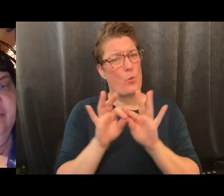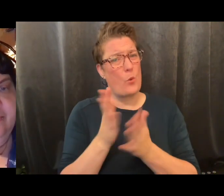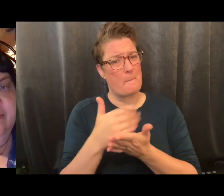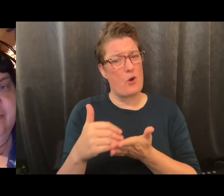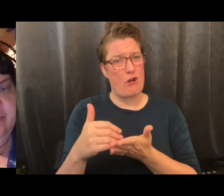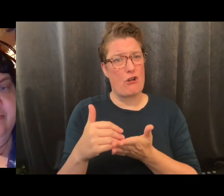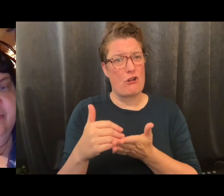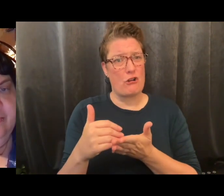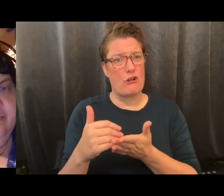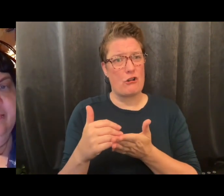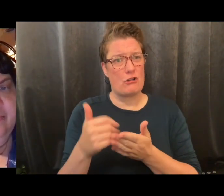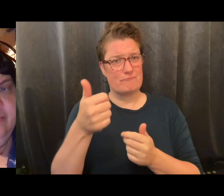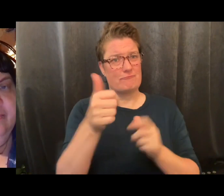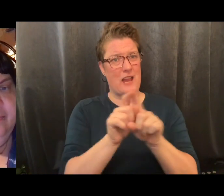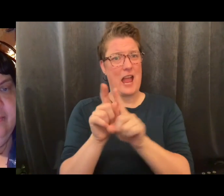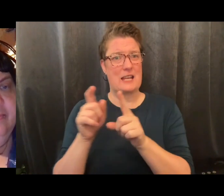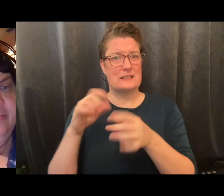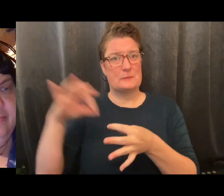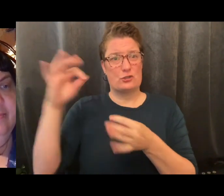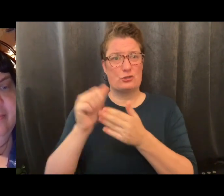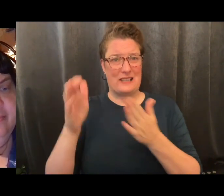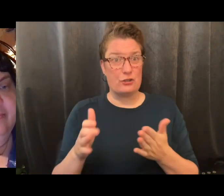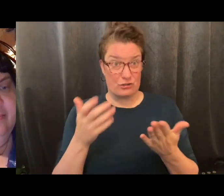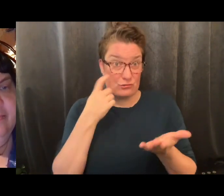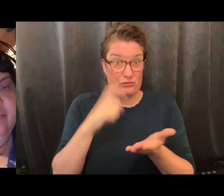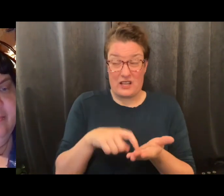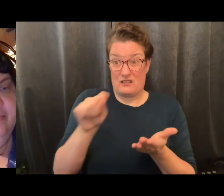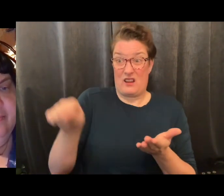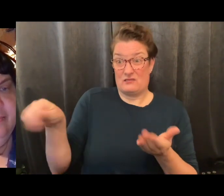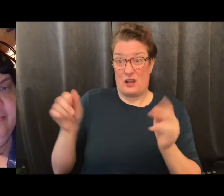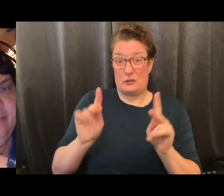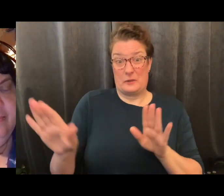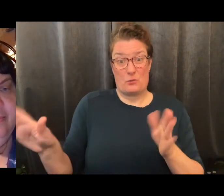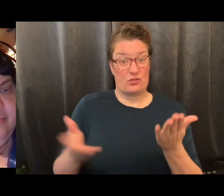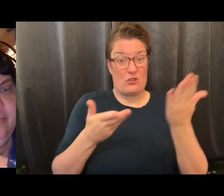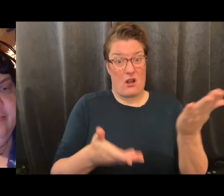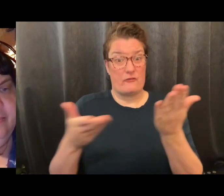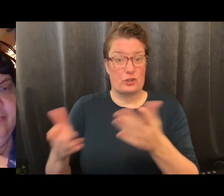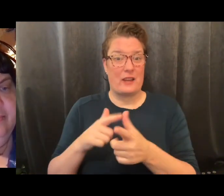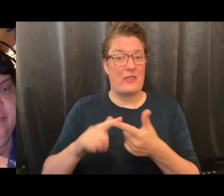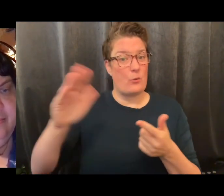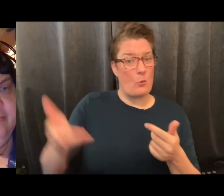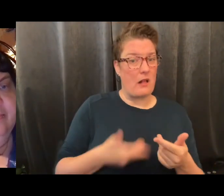to recognize what other people have to offer and, and welcome them in. So, thank you. Nomy: Yeah